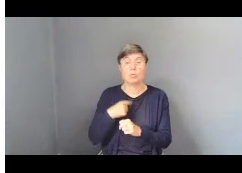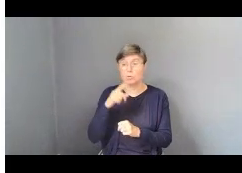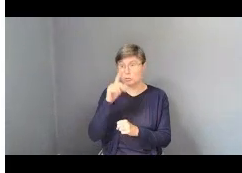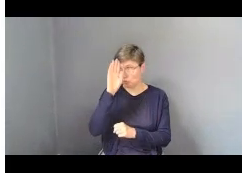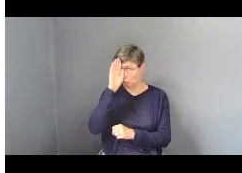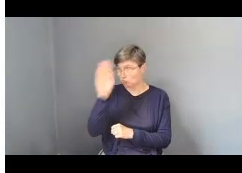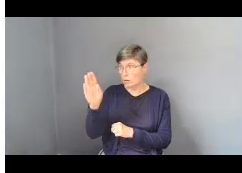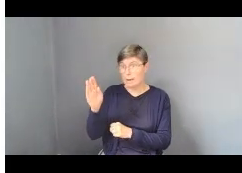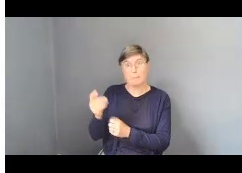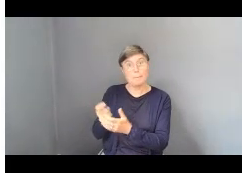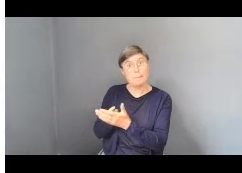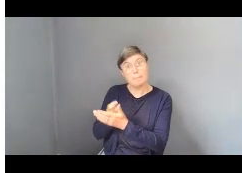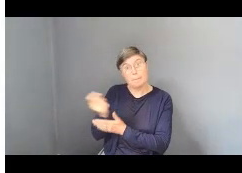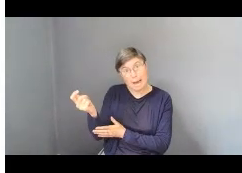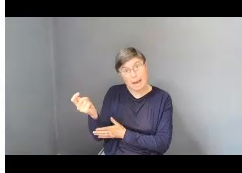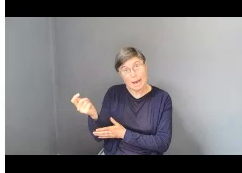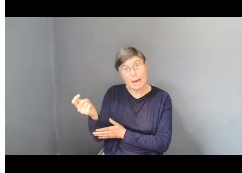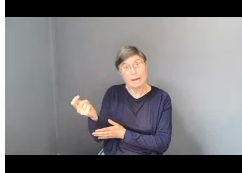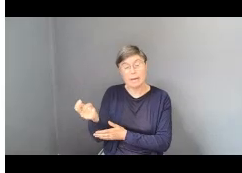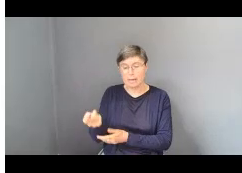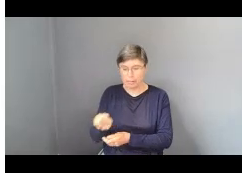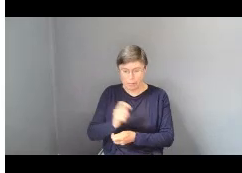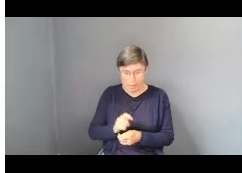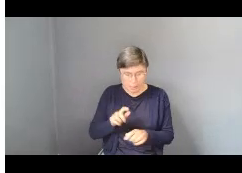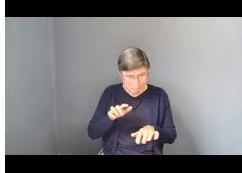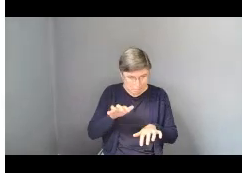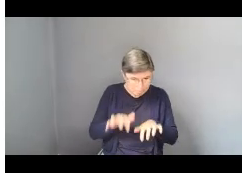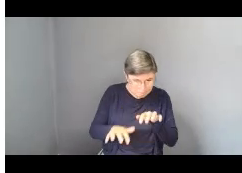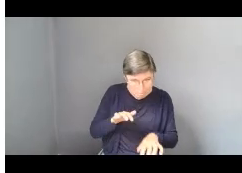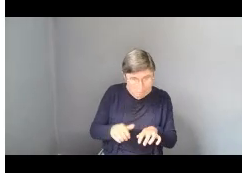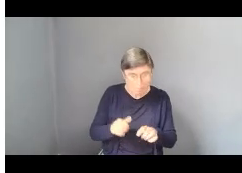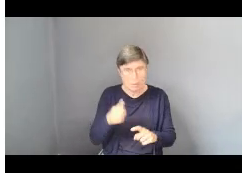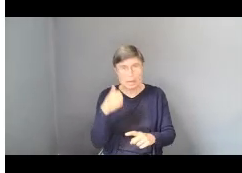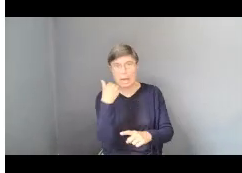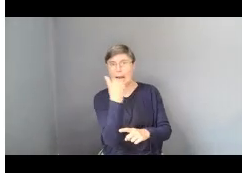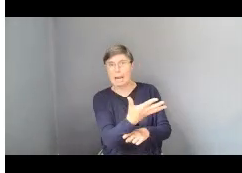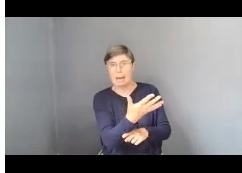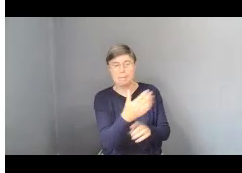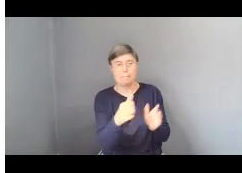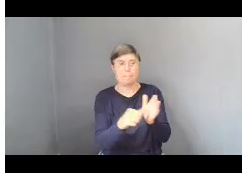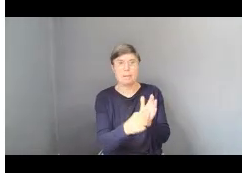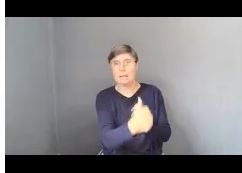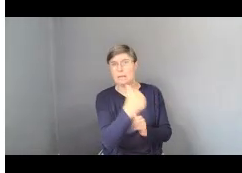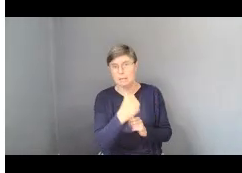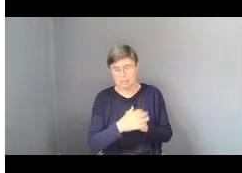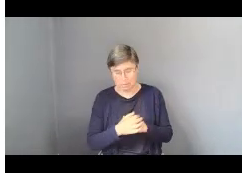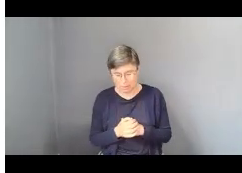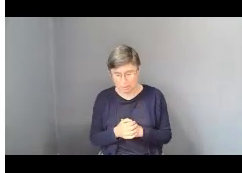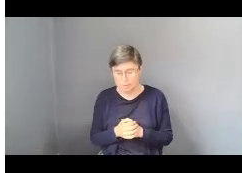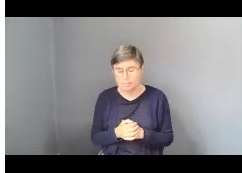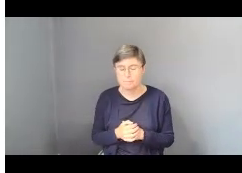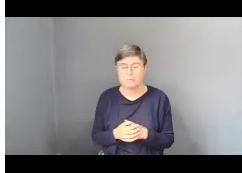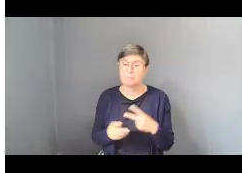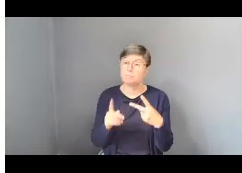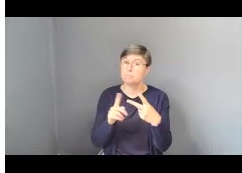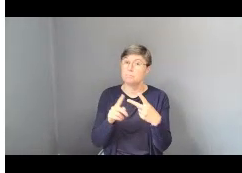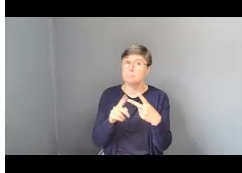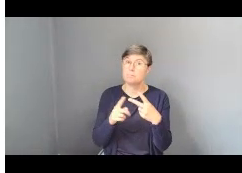and then you make a claim. In this example, after a participant receives their support,